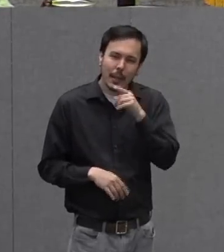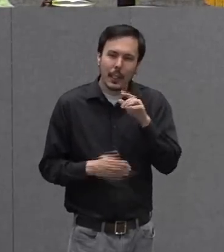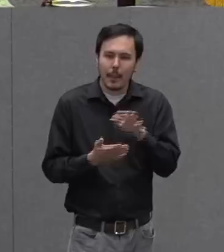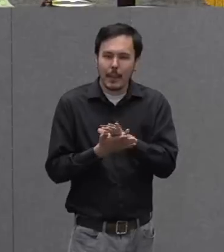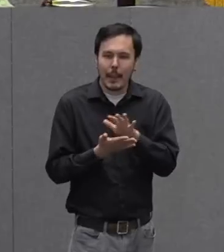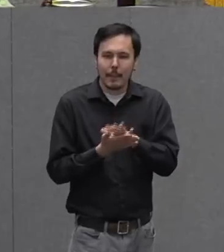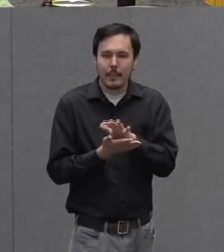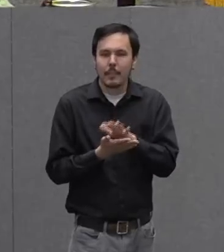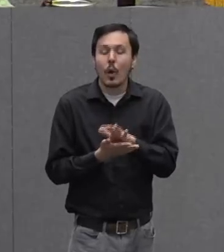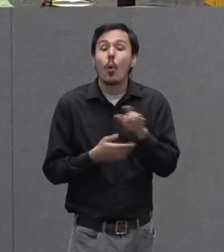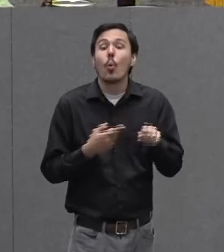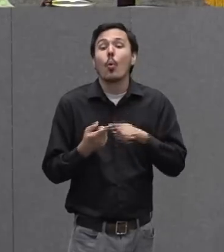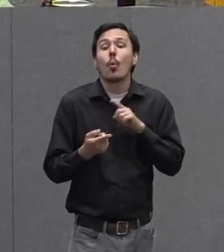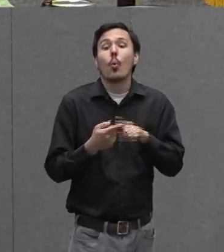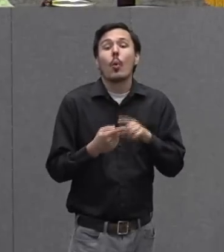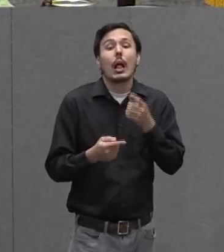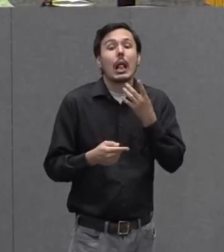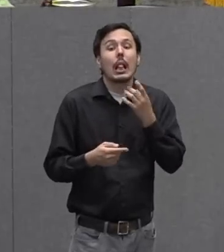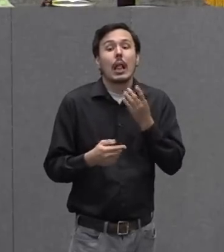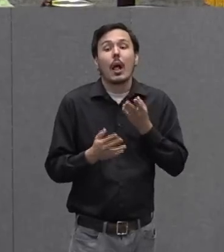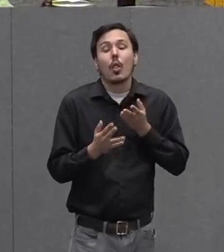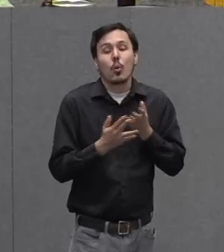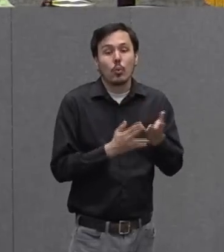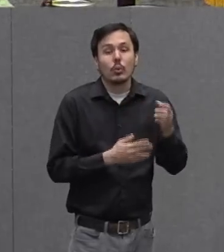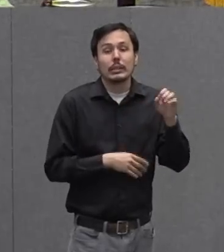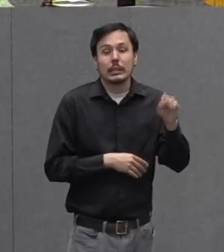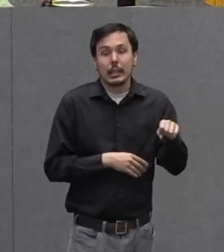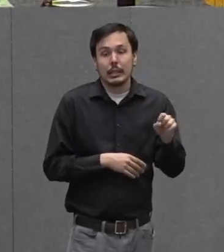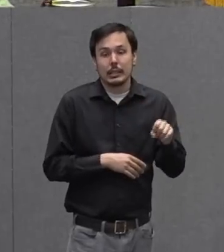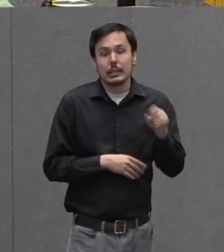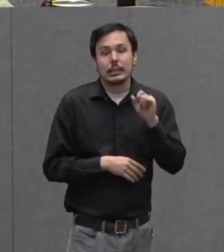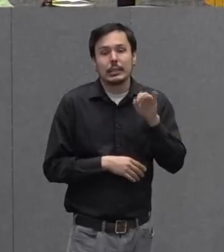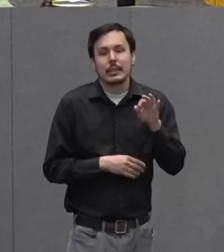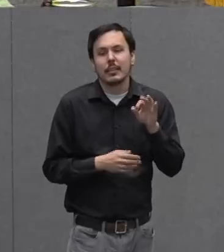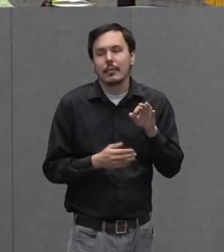When would the light shine through? If the parchment paper was...